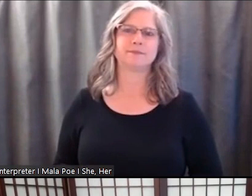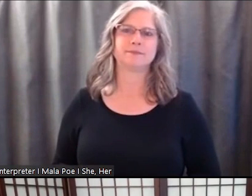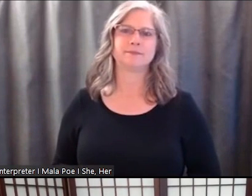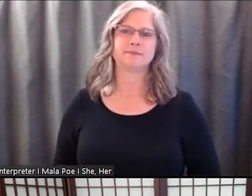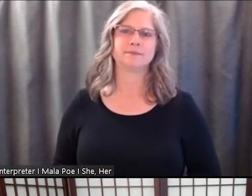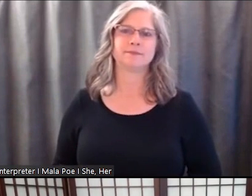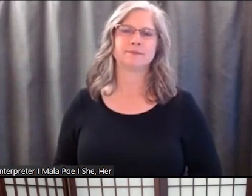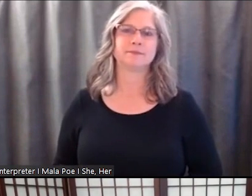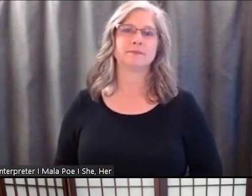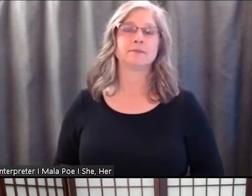University of Connecticut--